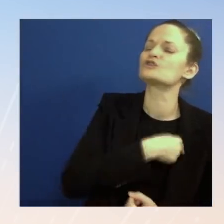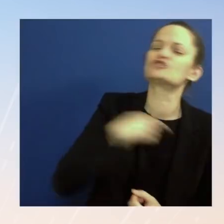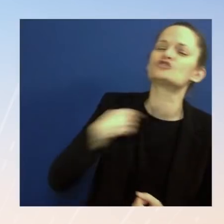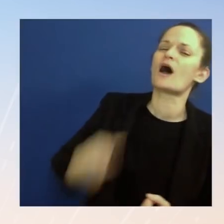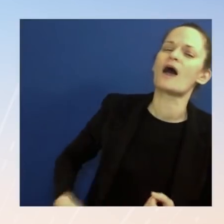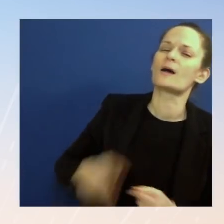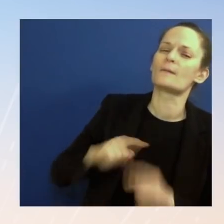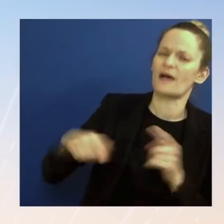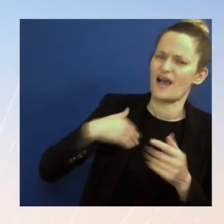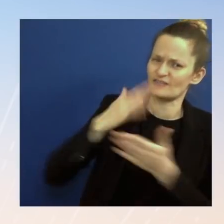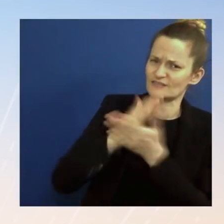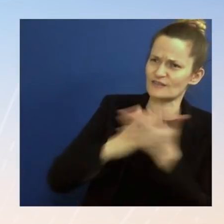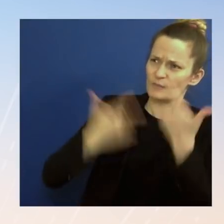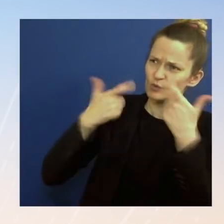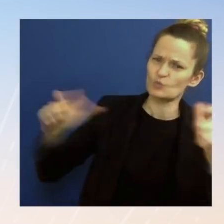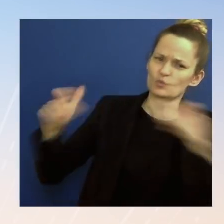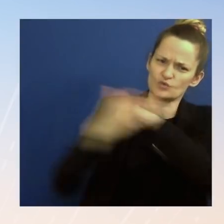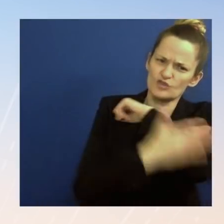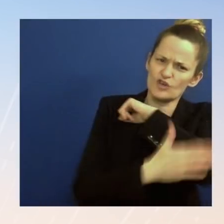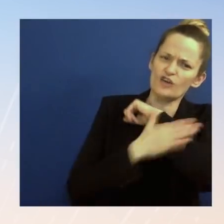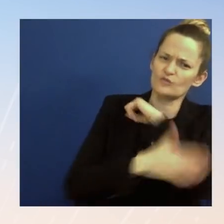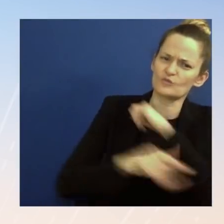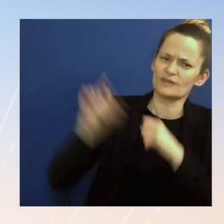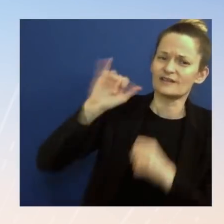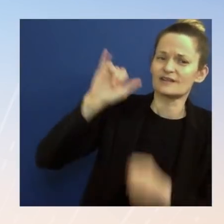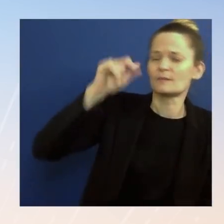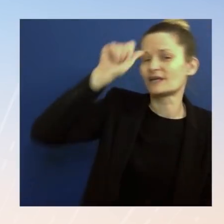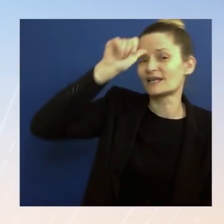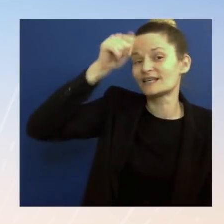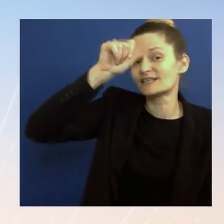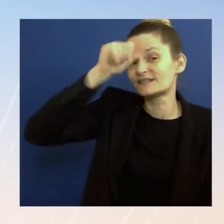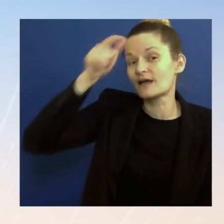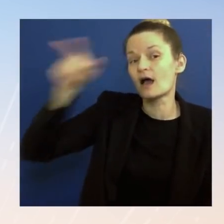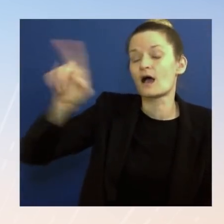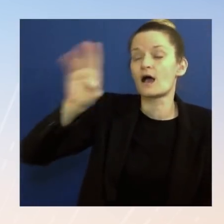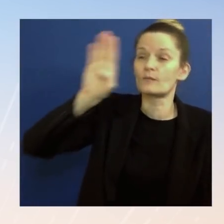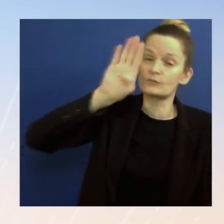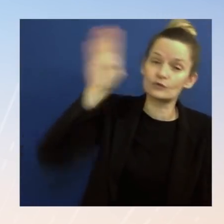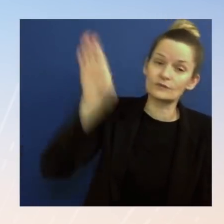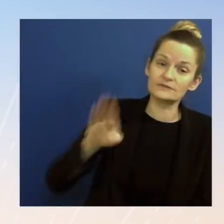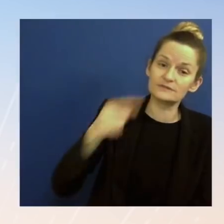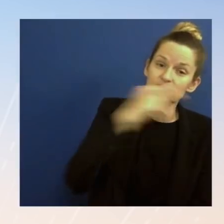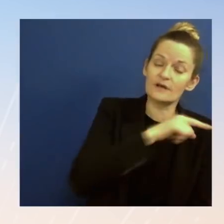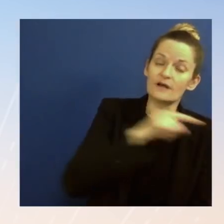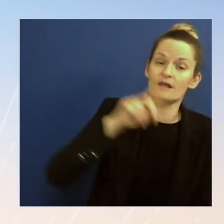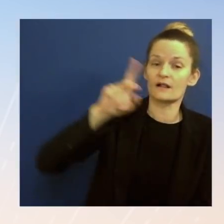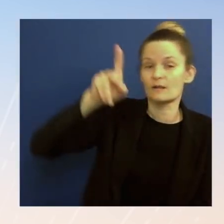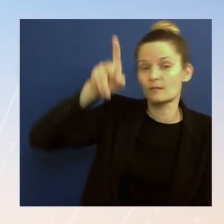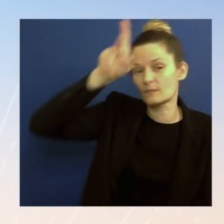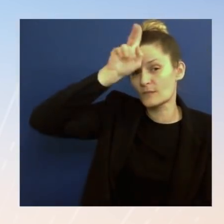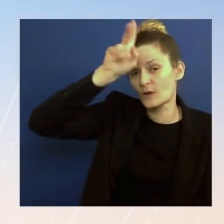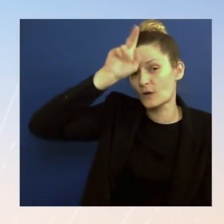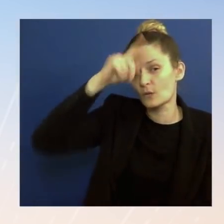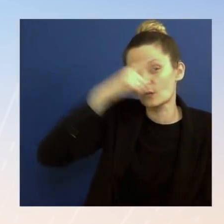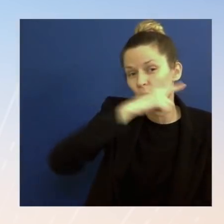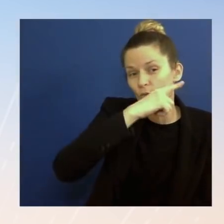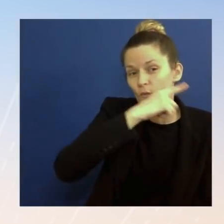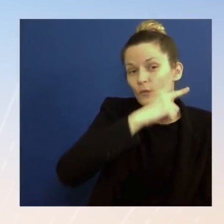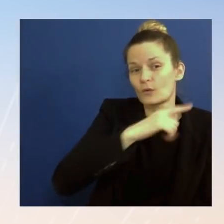some countries in Latin America like Mexico, they're not part of this economic war -- warfare against Russia.